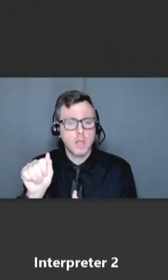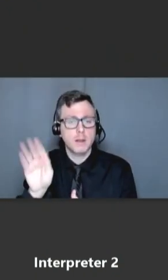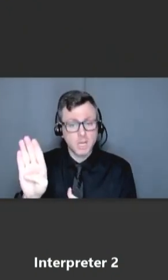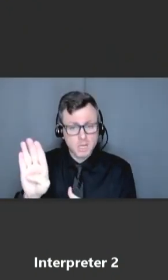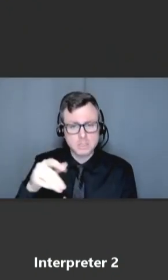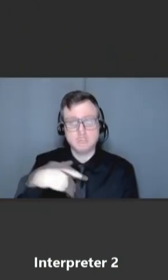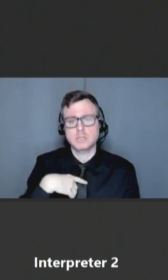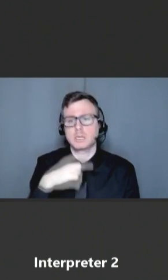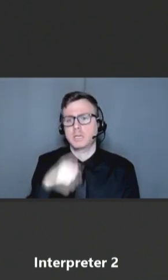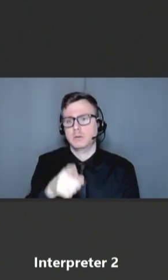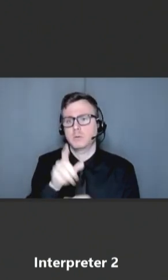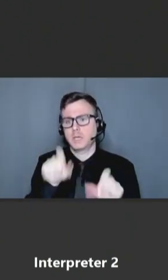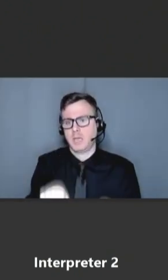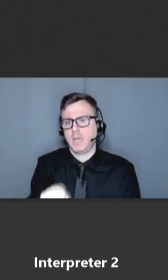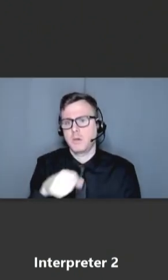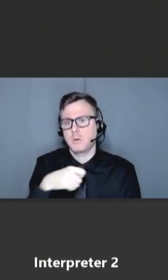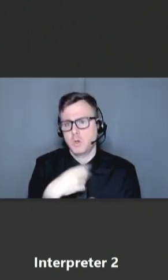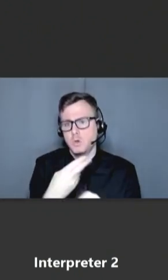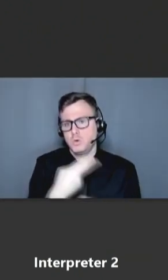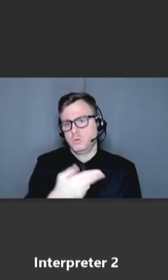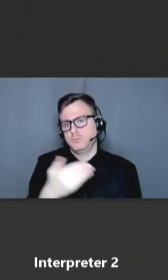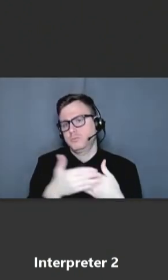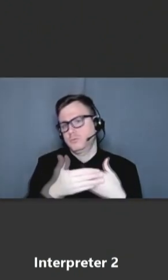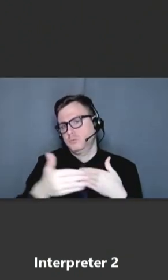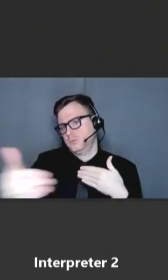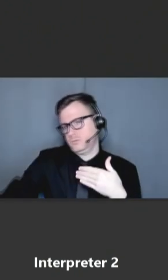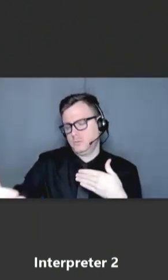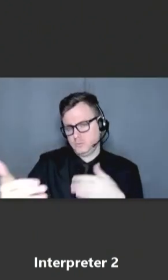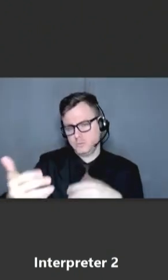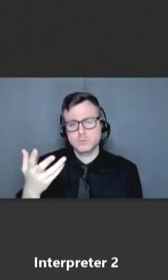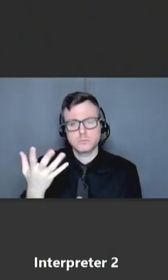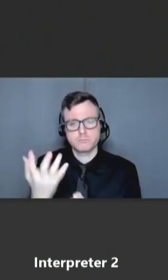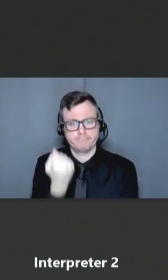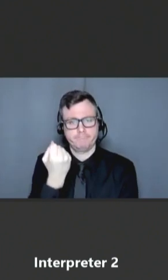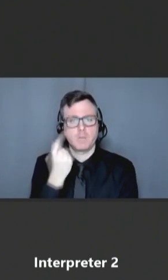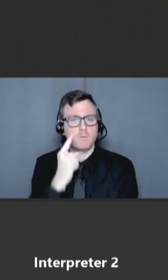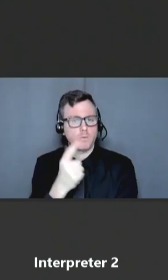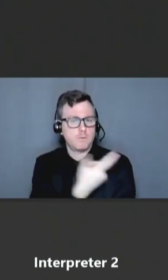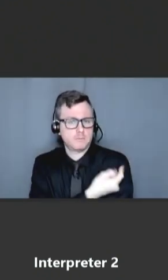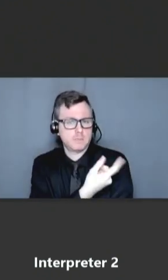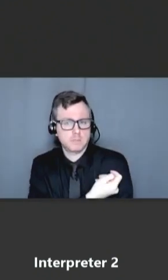for use in the near future to reduce the impact of RSV in infants and older adults.